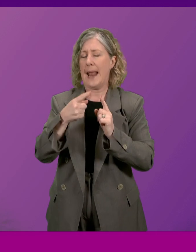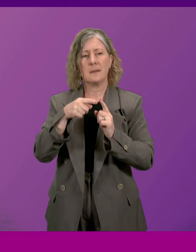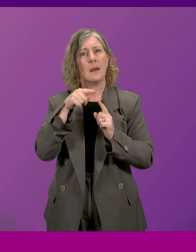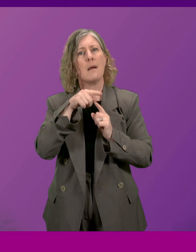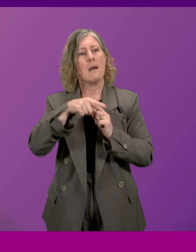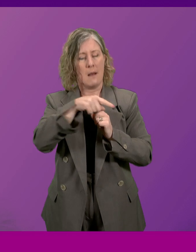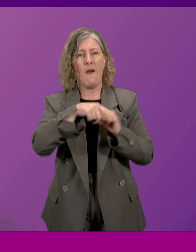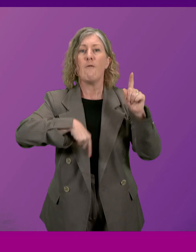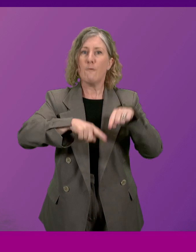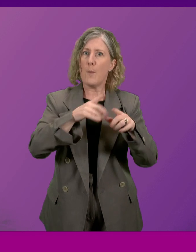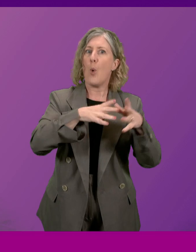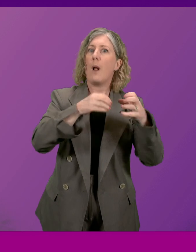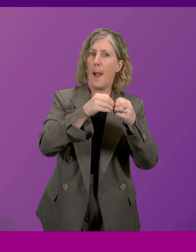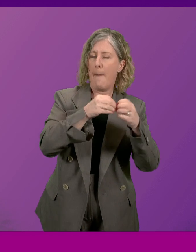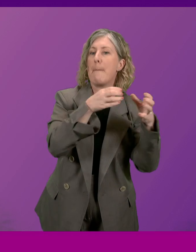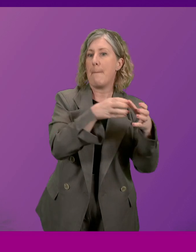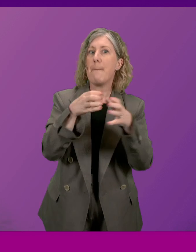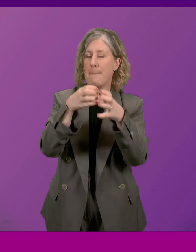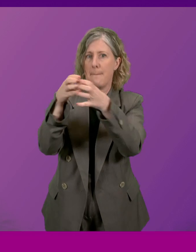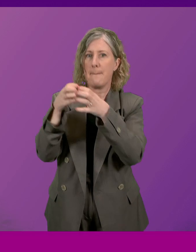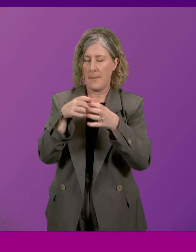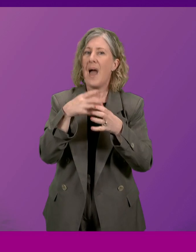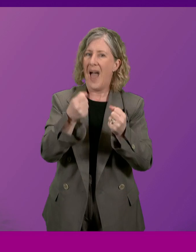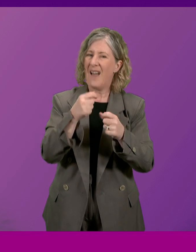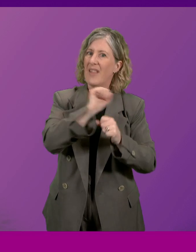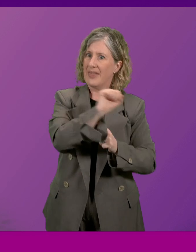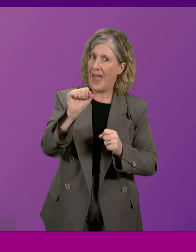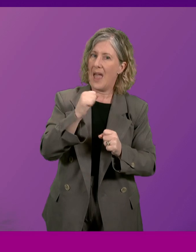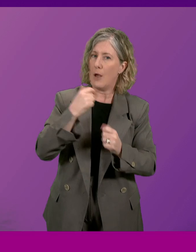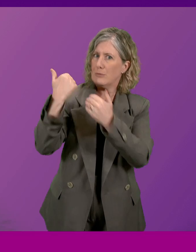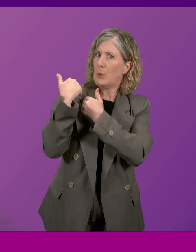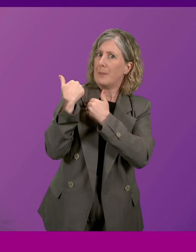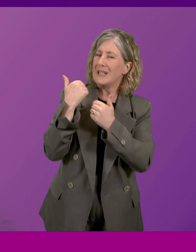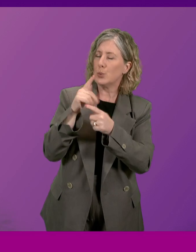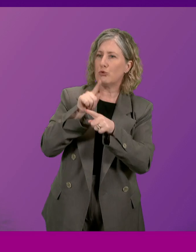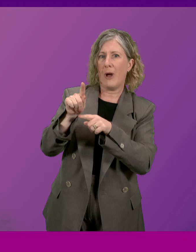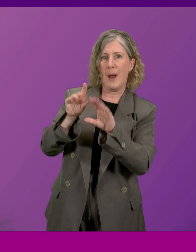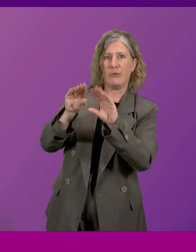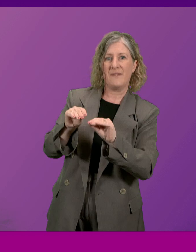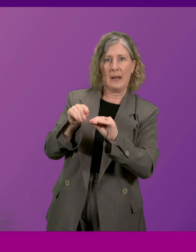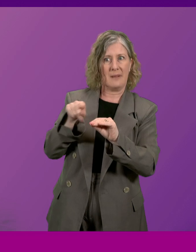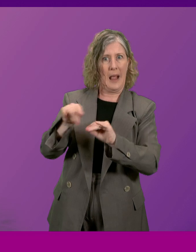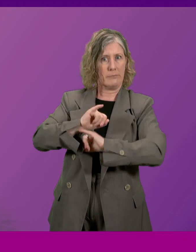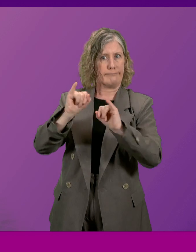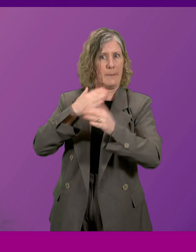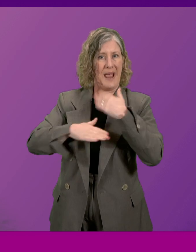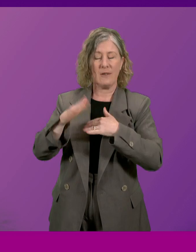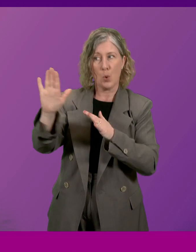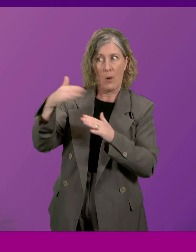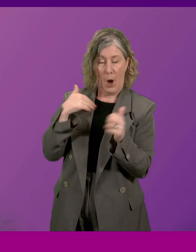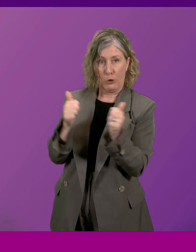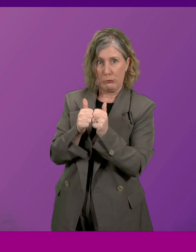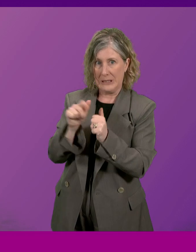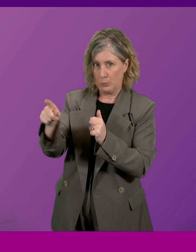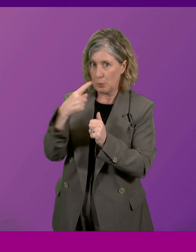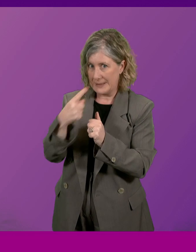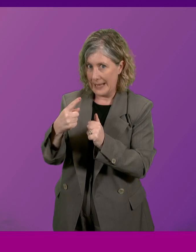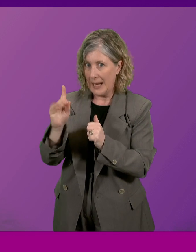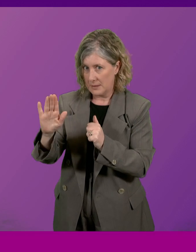to play in preventing such disgraceful behaviour. We agree on that. However, given that the police